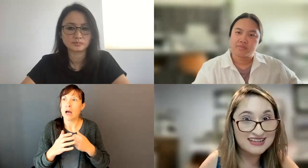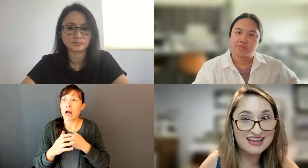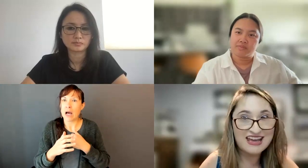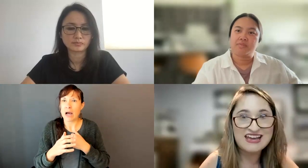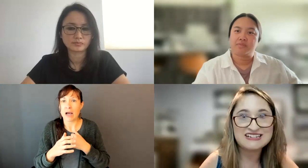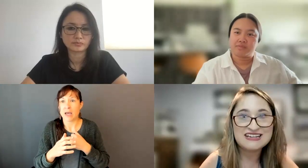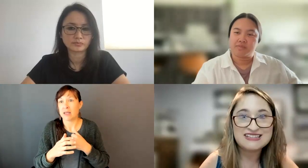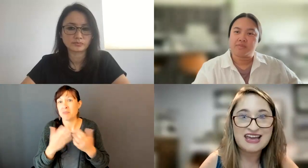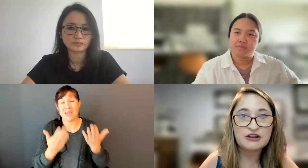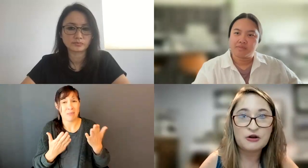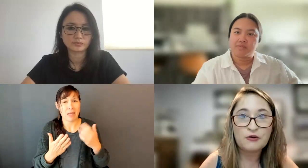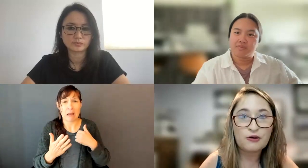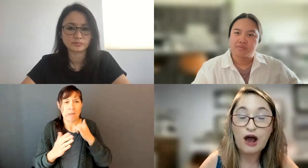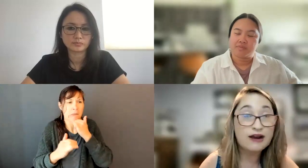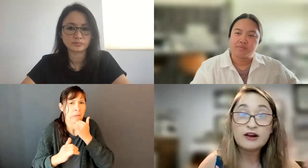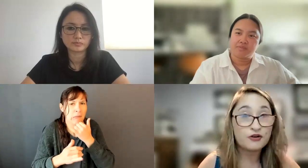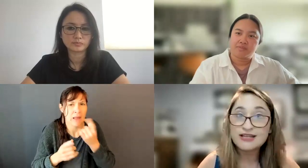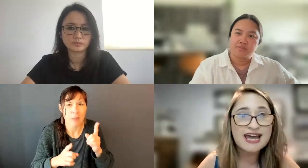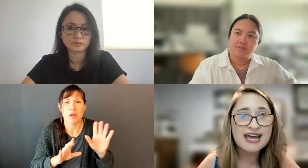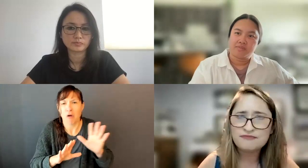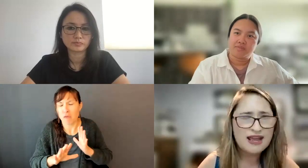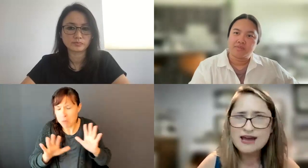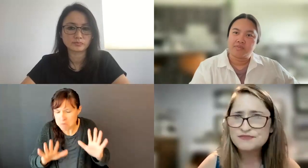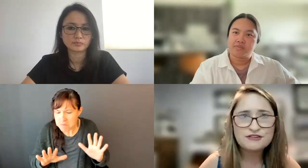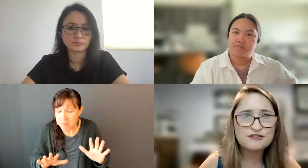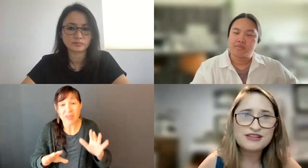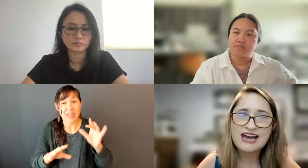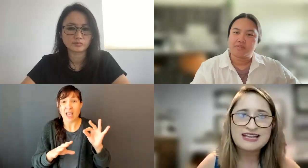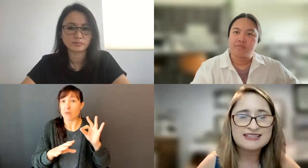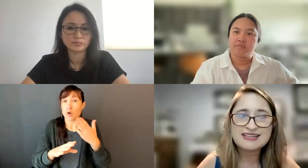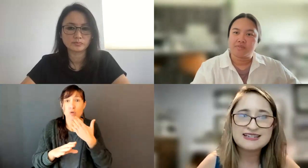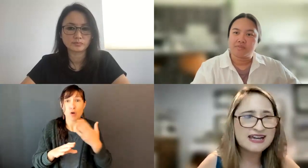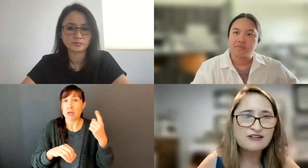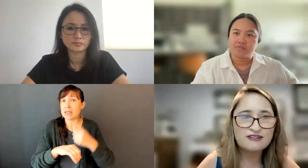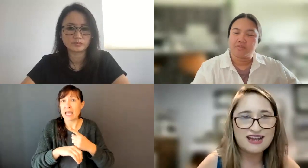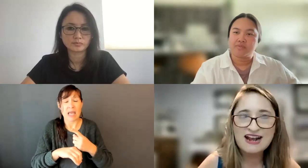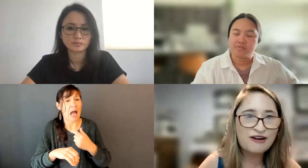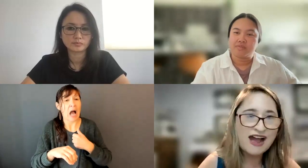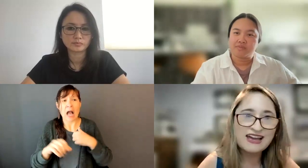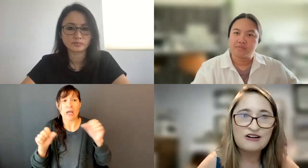and saying, you know, on a great day, absolutely, I can sit down and crack out,